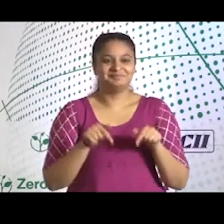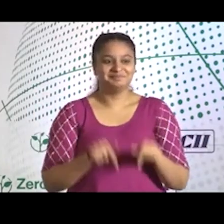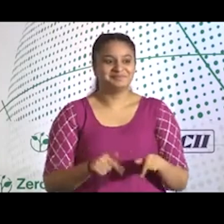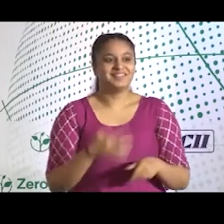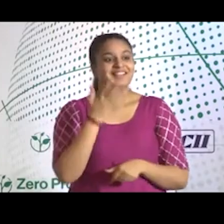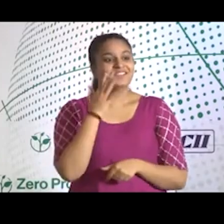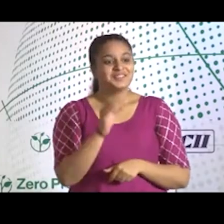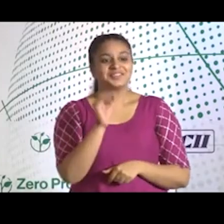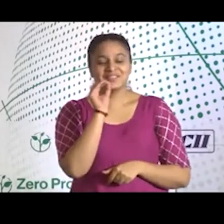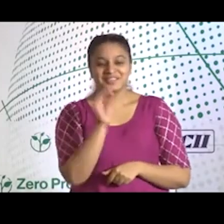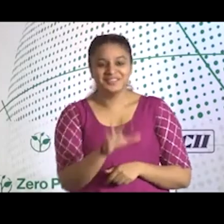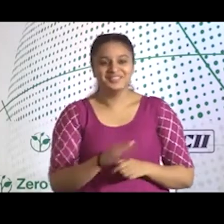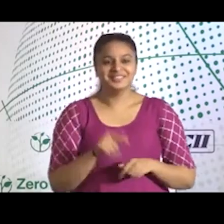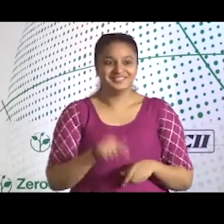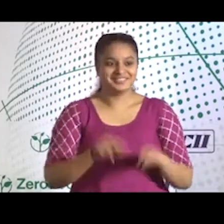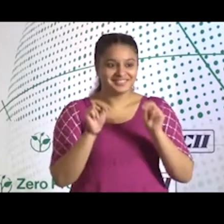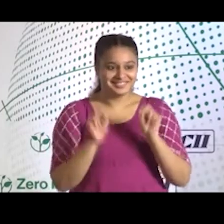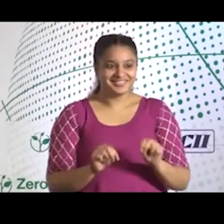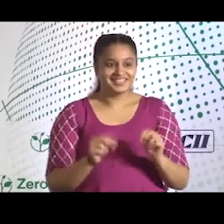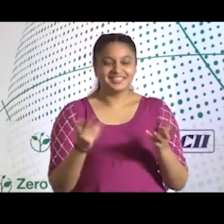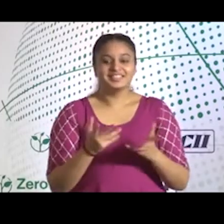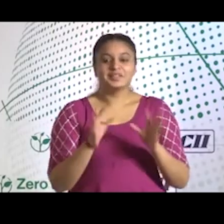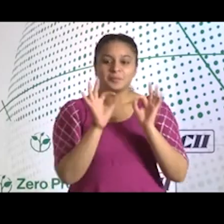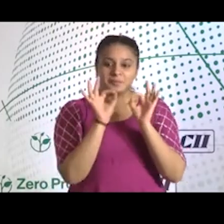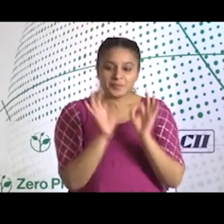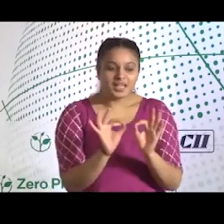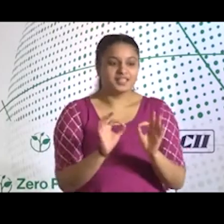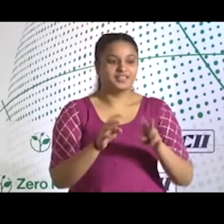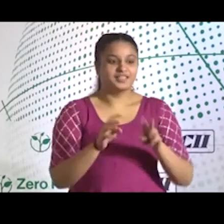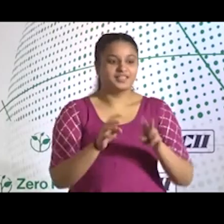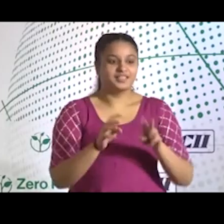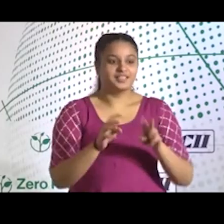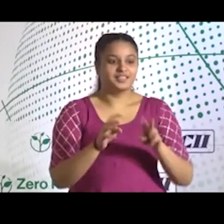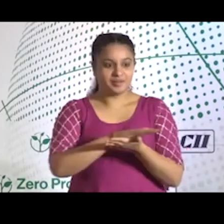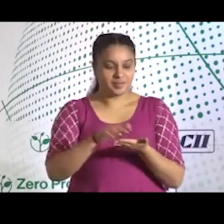that we make the best of the platforms that are available for all of us.